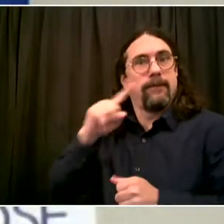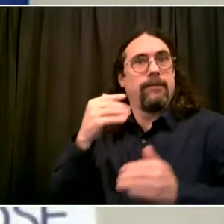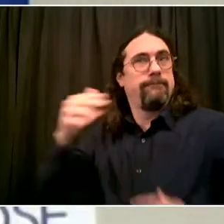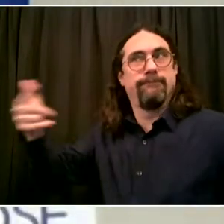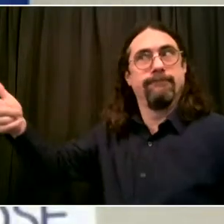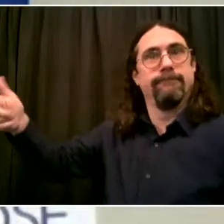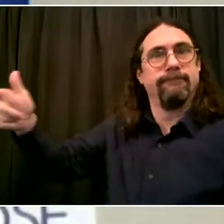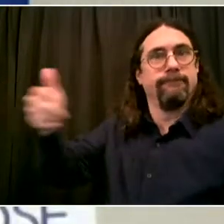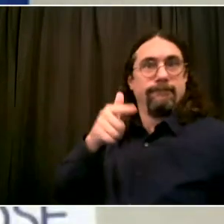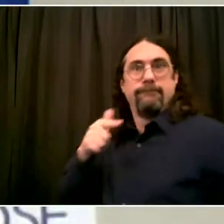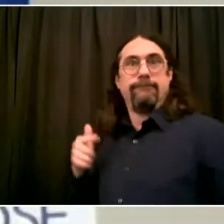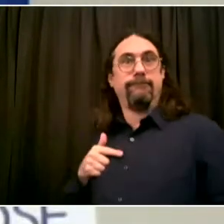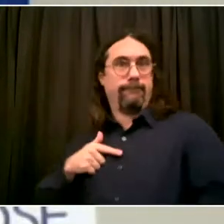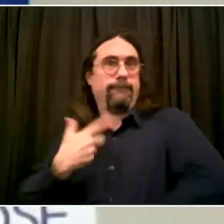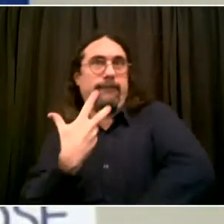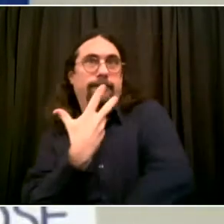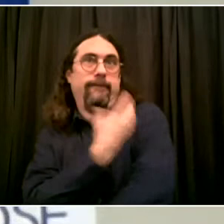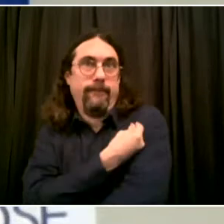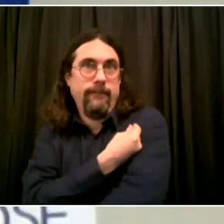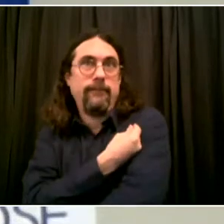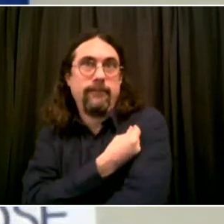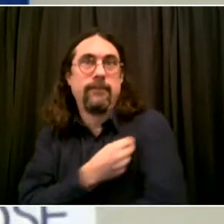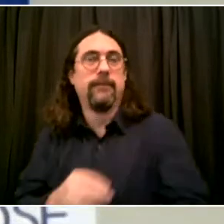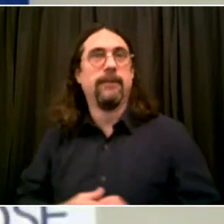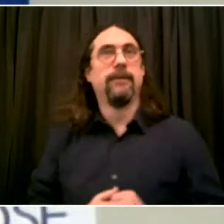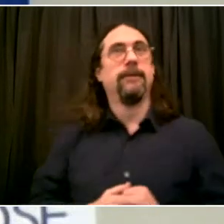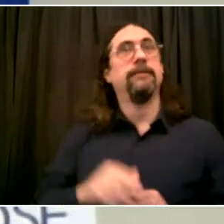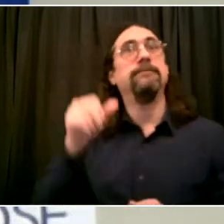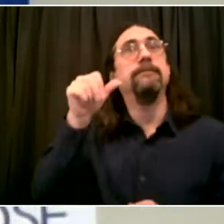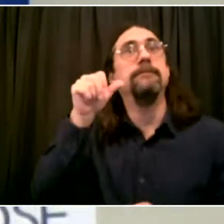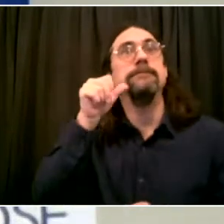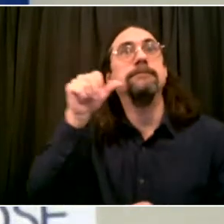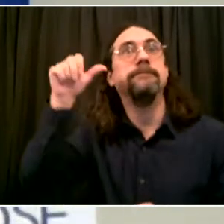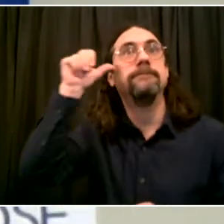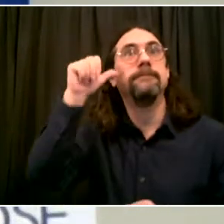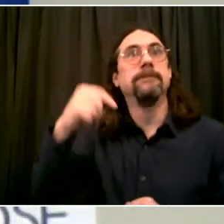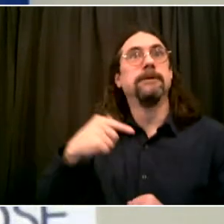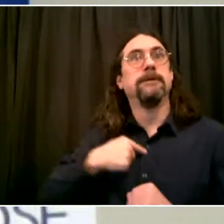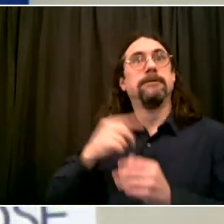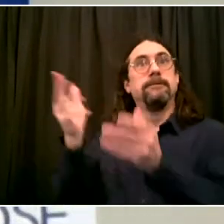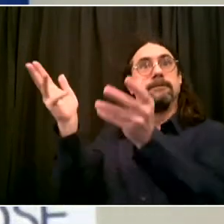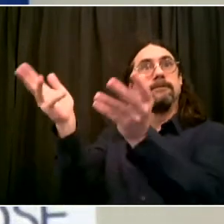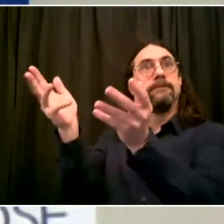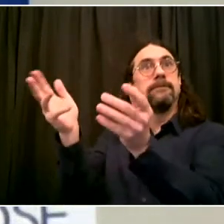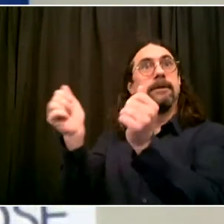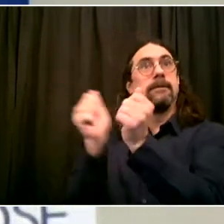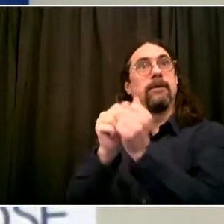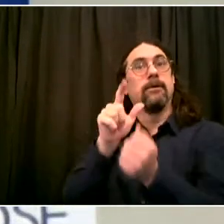TODAY. AND MR. MAYOR, I